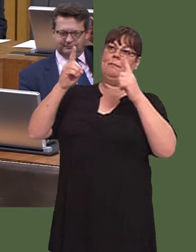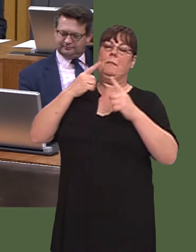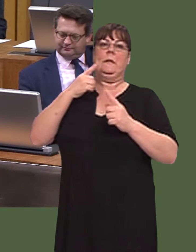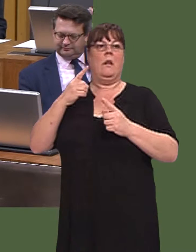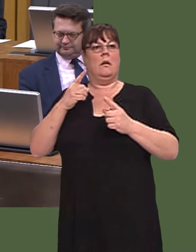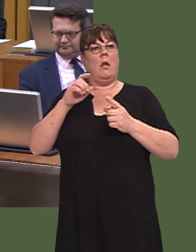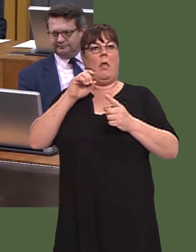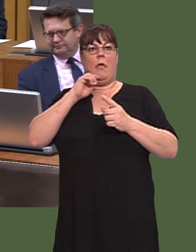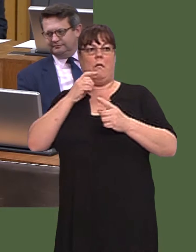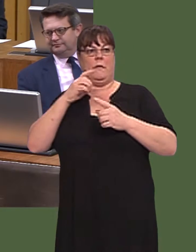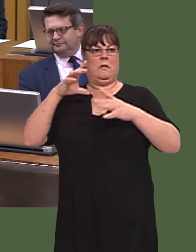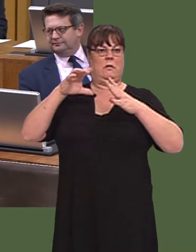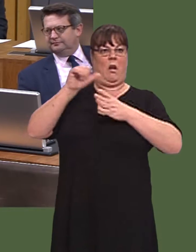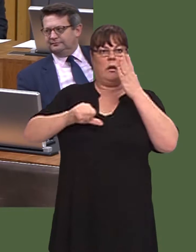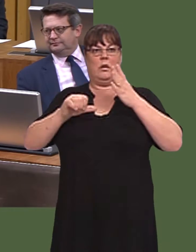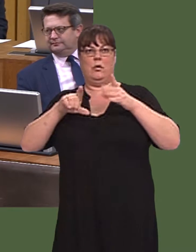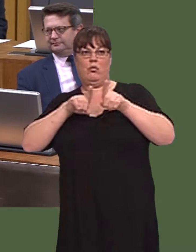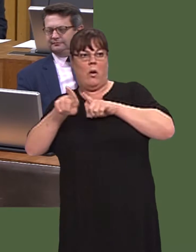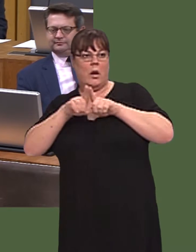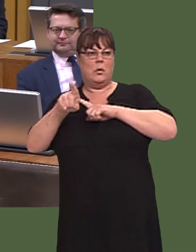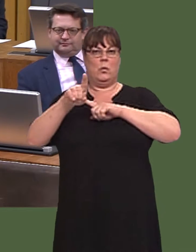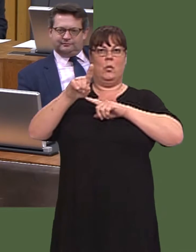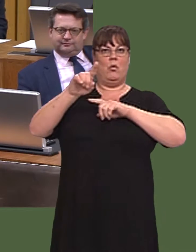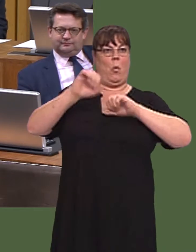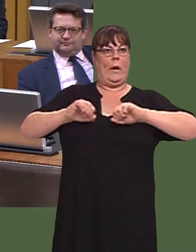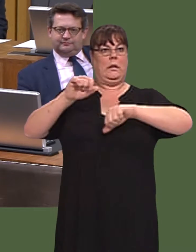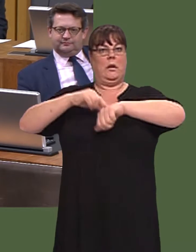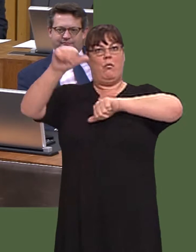there are steps that are being taken in order to address the situation, including, of course,